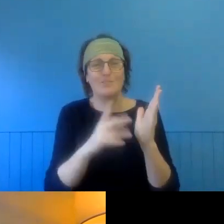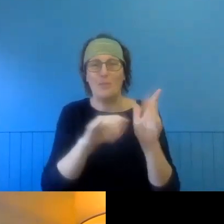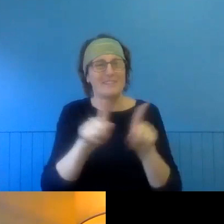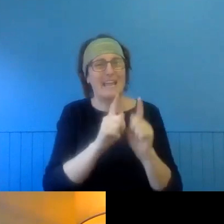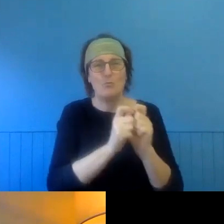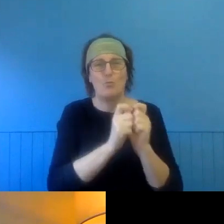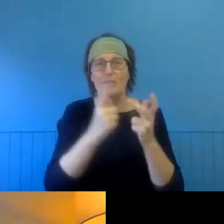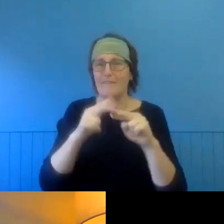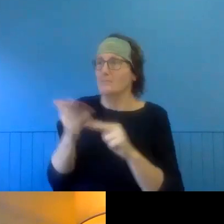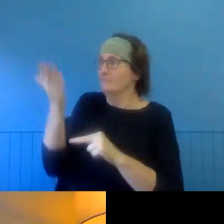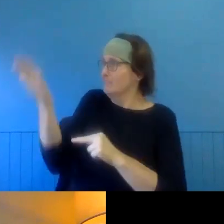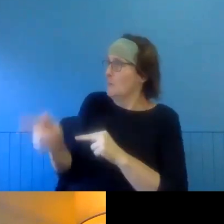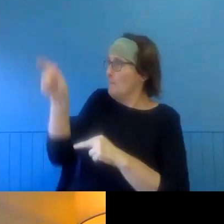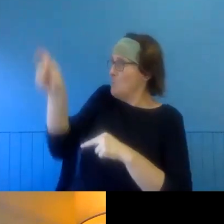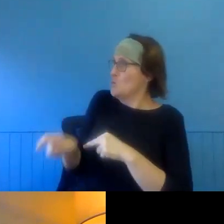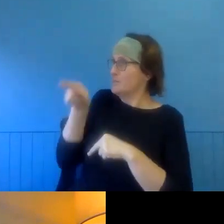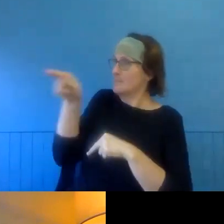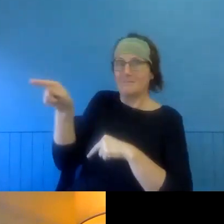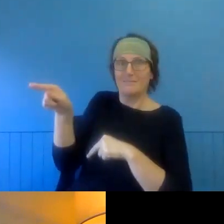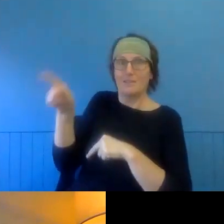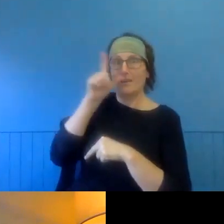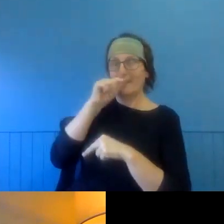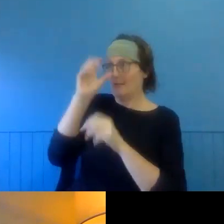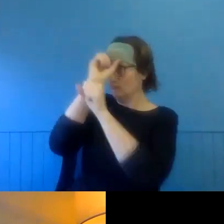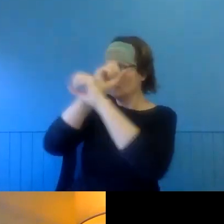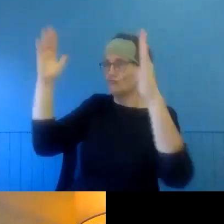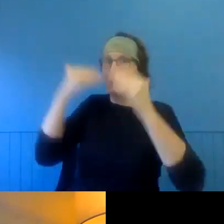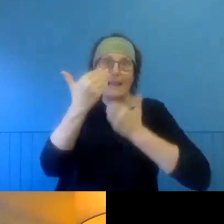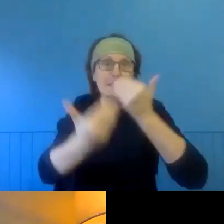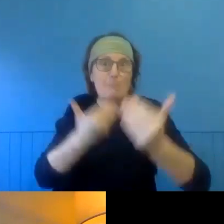someone who's contextualised it, interpreted it and followed all